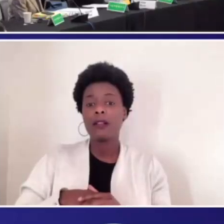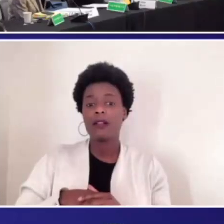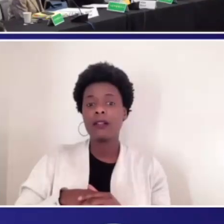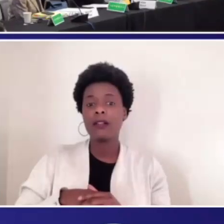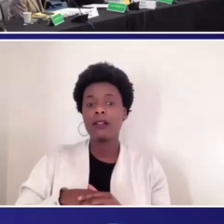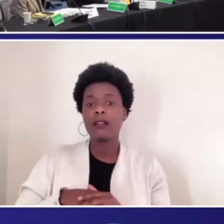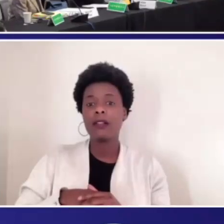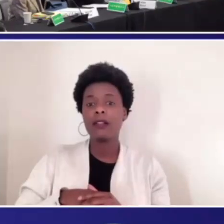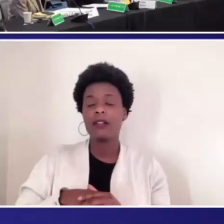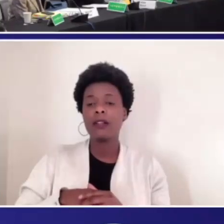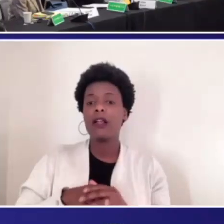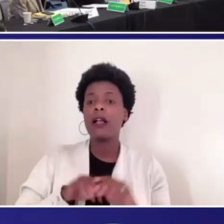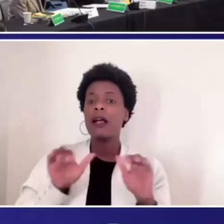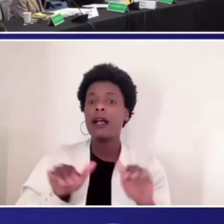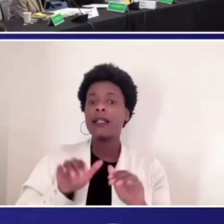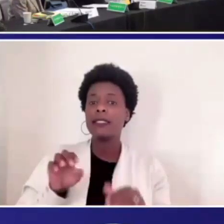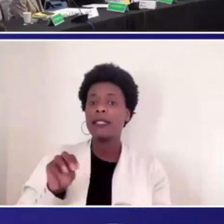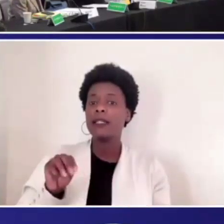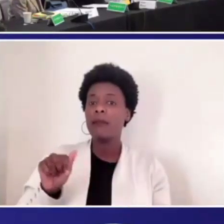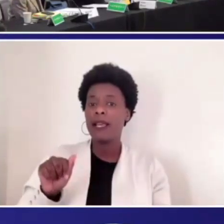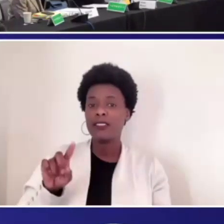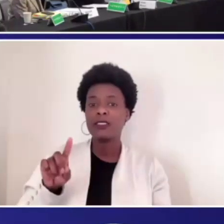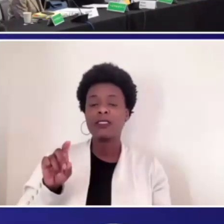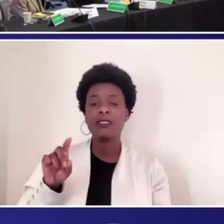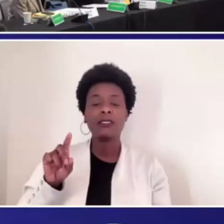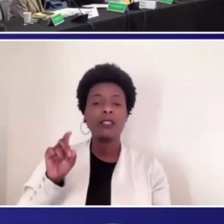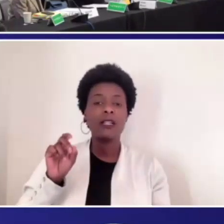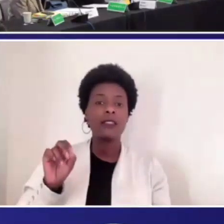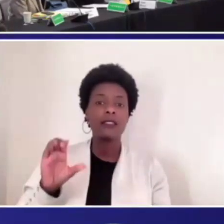I did master's and doctorate all at the same time. And a lot of people do that in